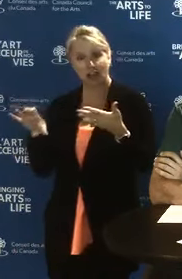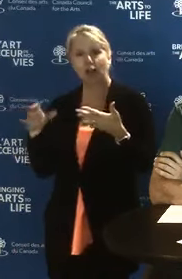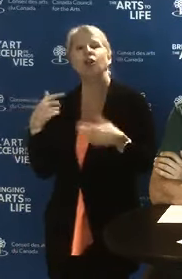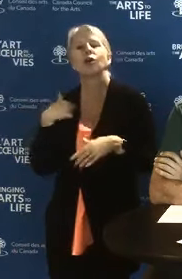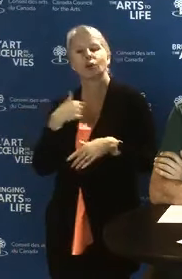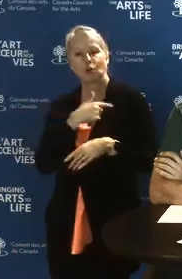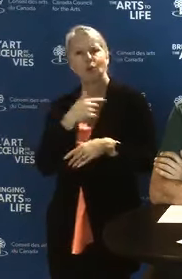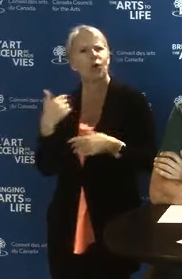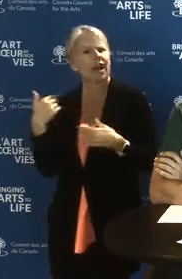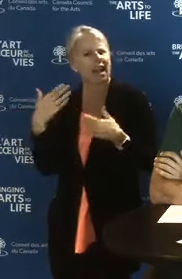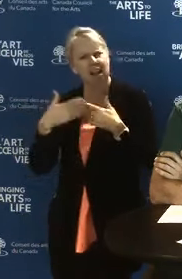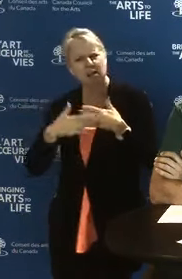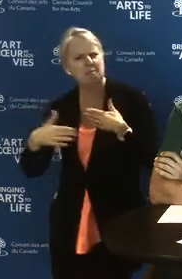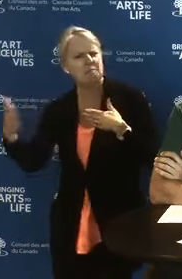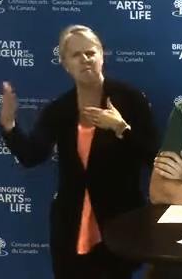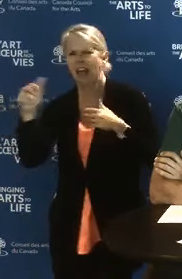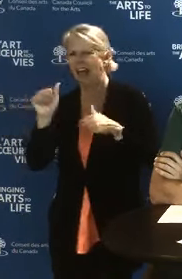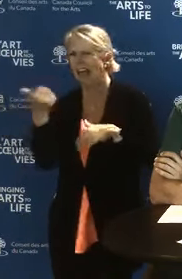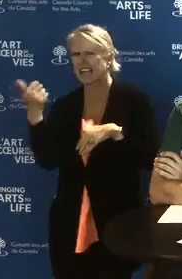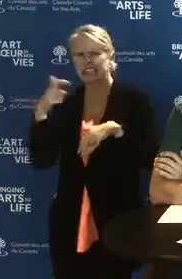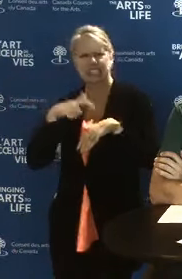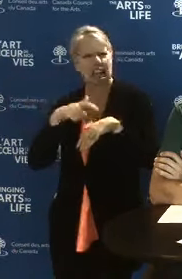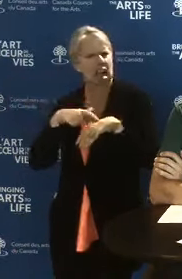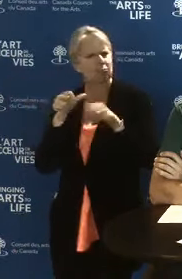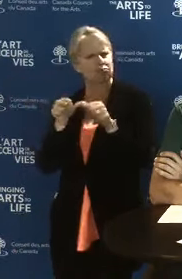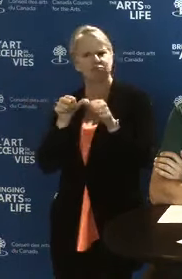You can apply at any time, whenever you're ready.